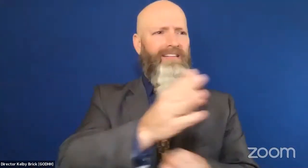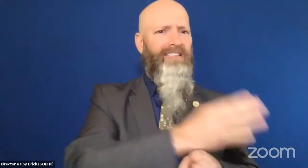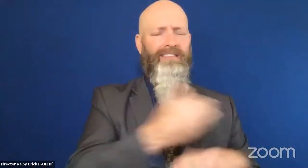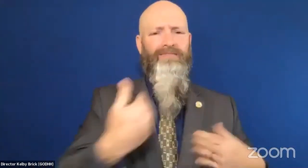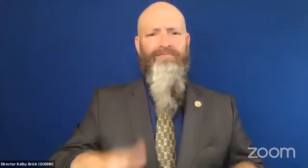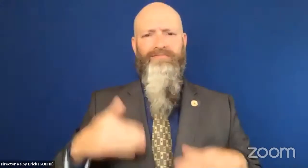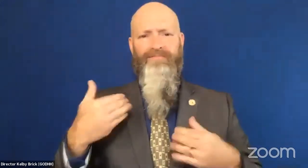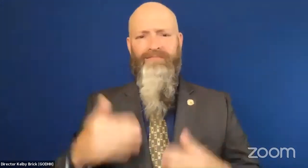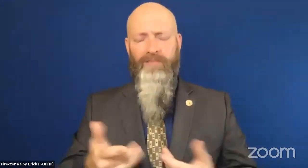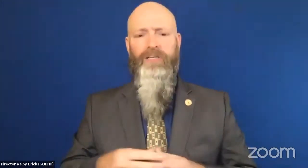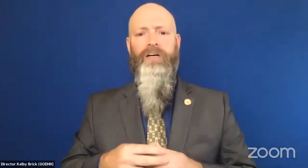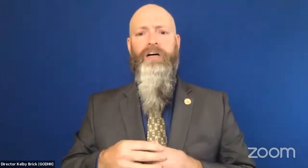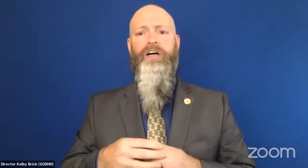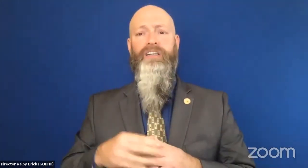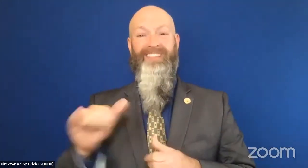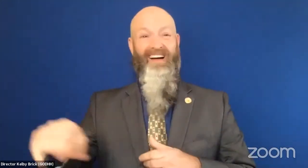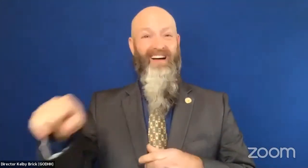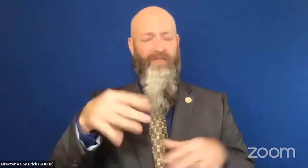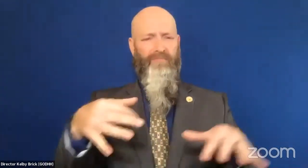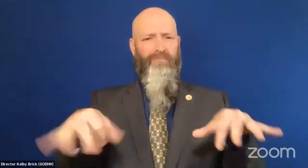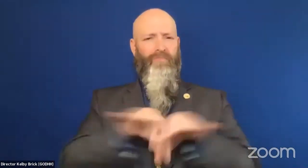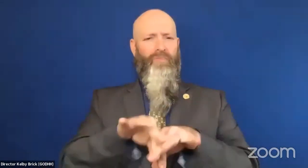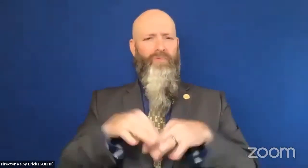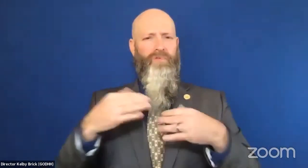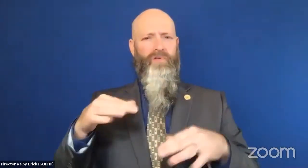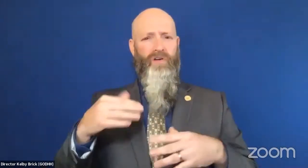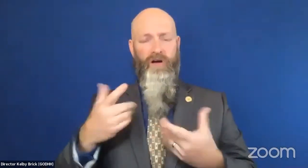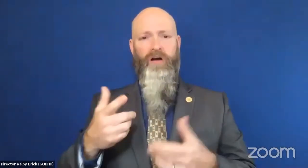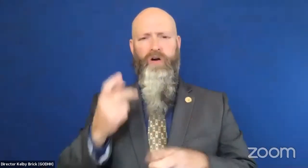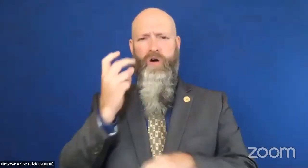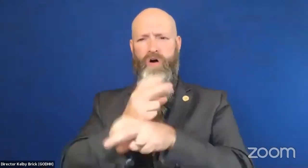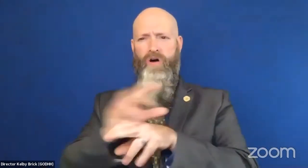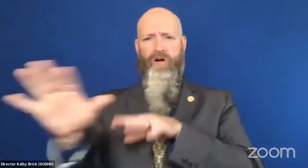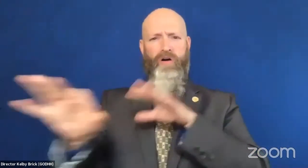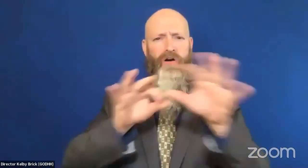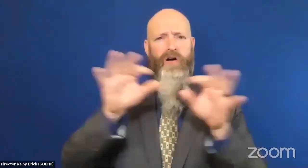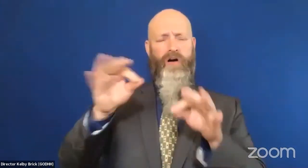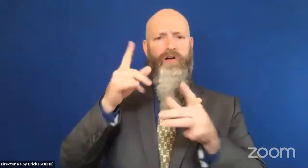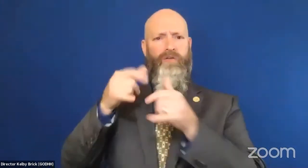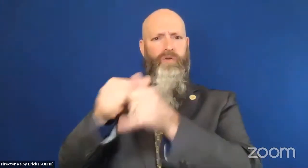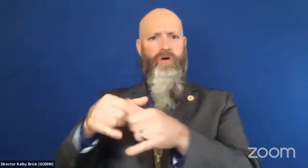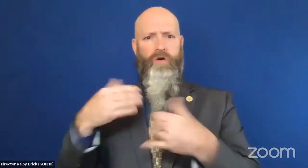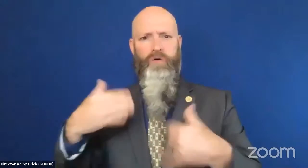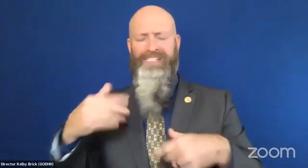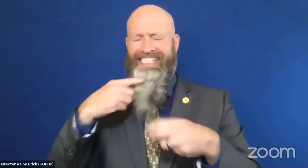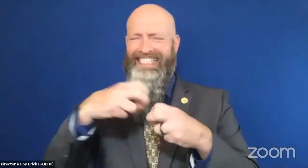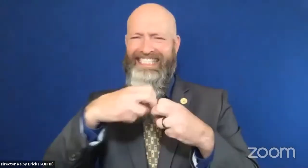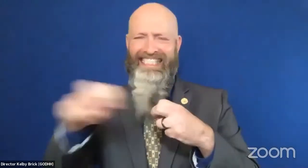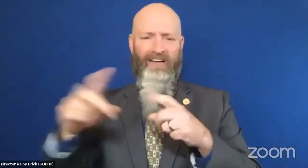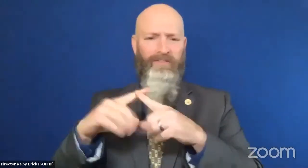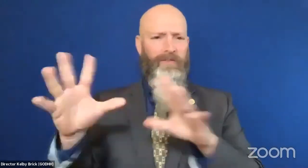contributed in so many different ways to our community. It's an important time to recognize